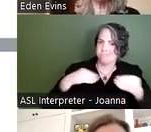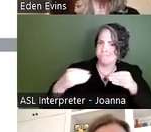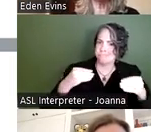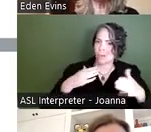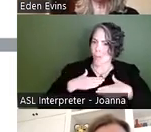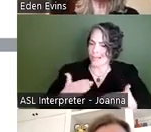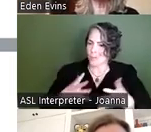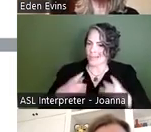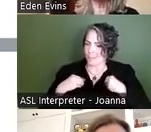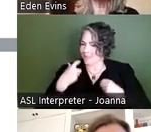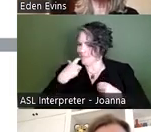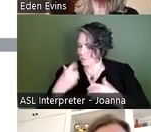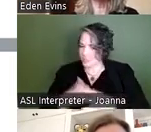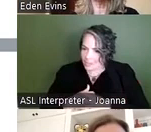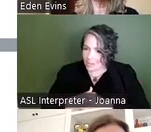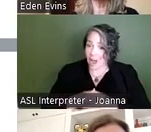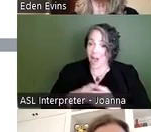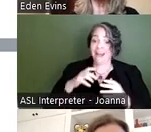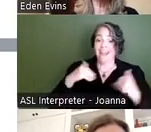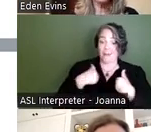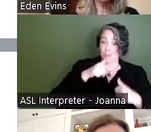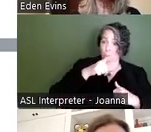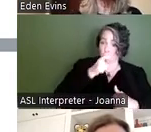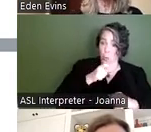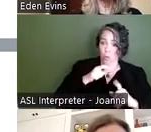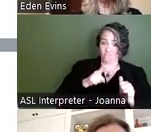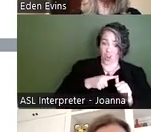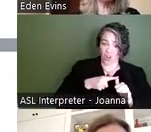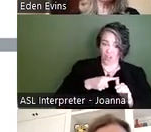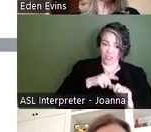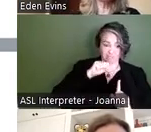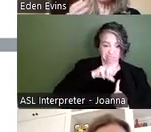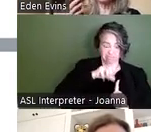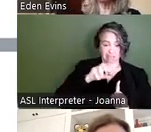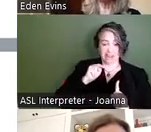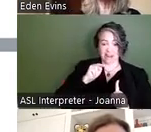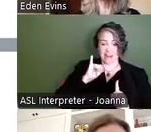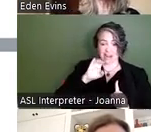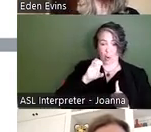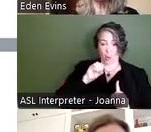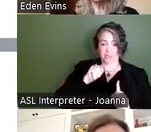in the in the animals that got nicotine first. So it's a complex situation we've been essentially